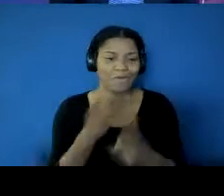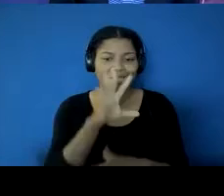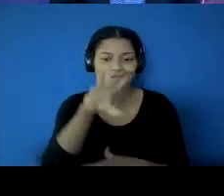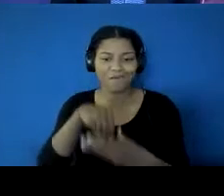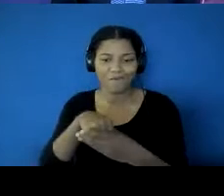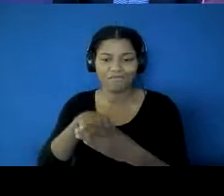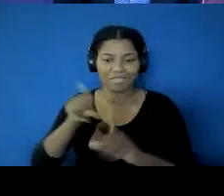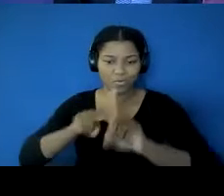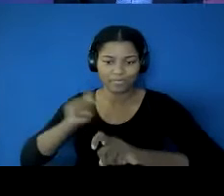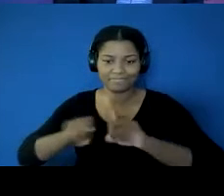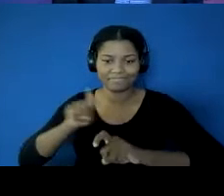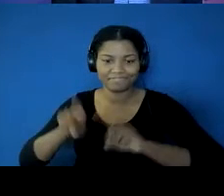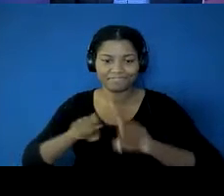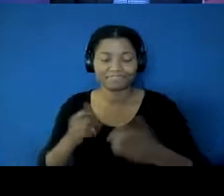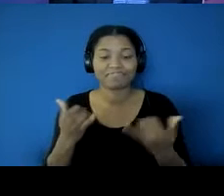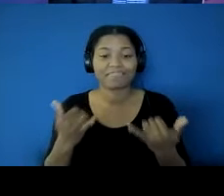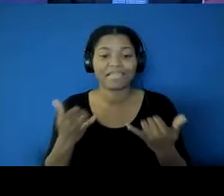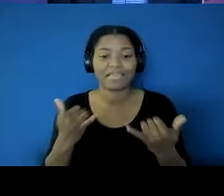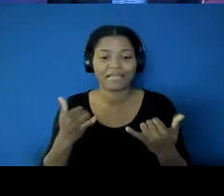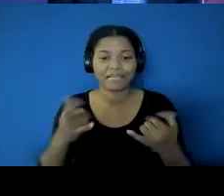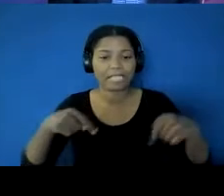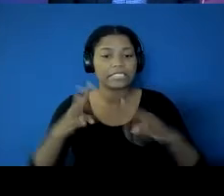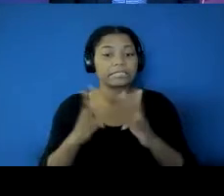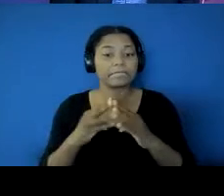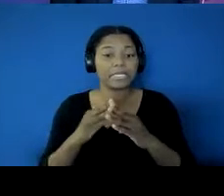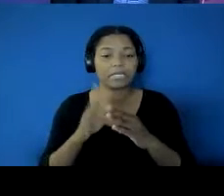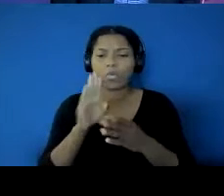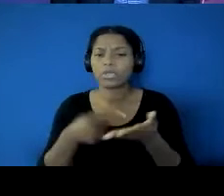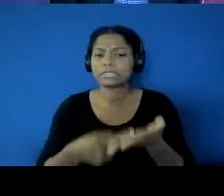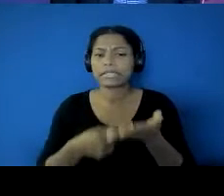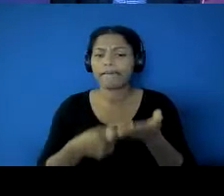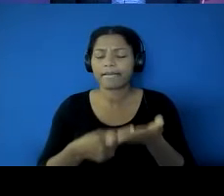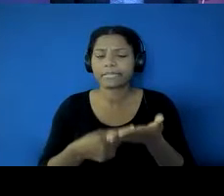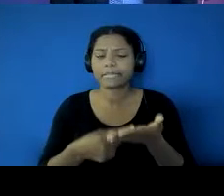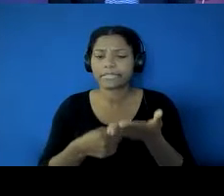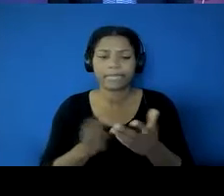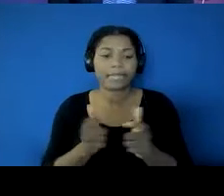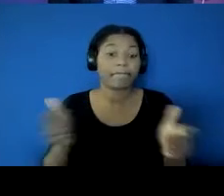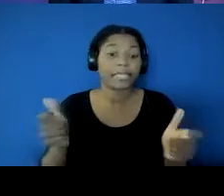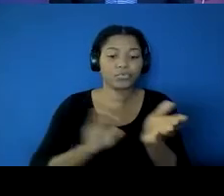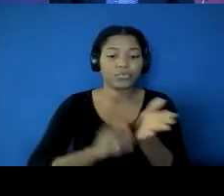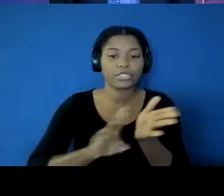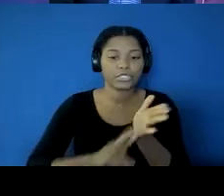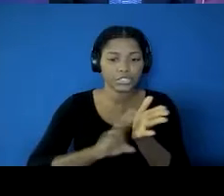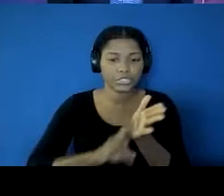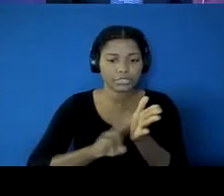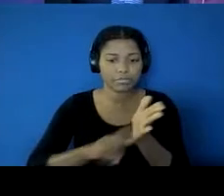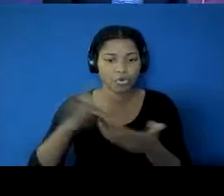I am now pleased to present this session, which will cover the, Major Research Instrumentation Program, or MRI.